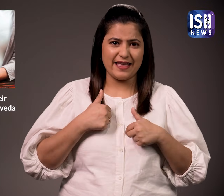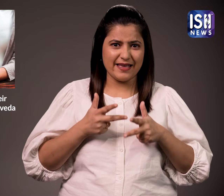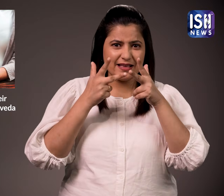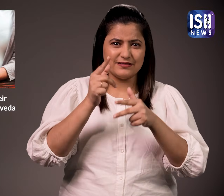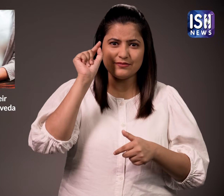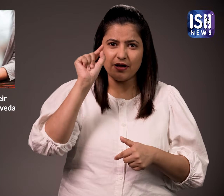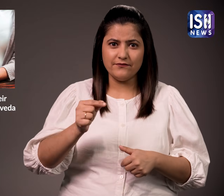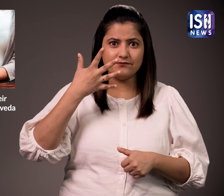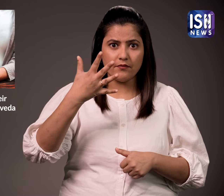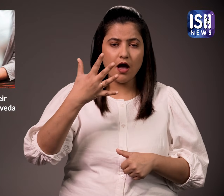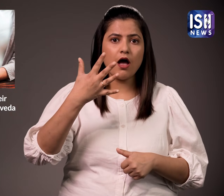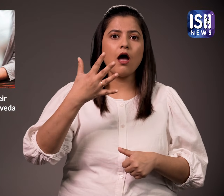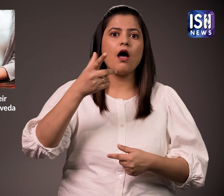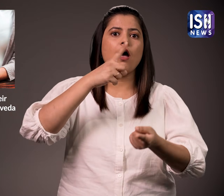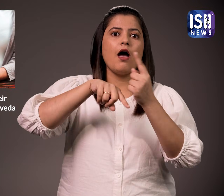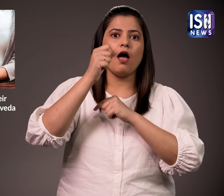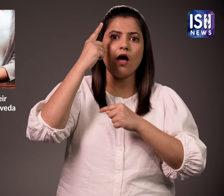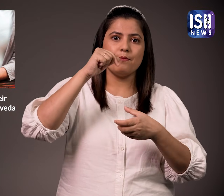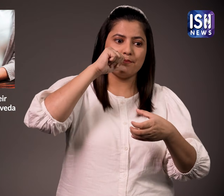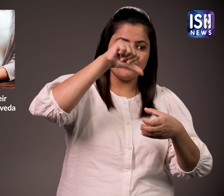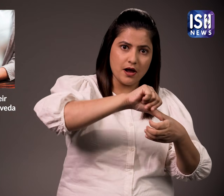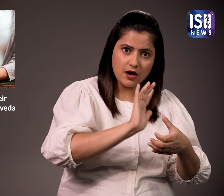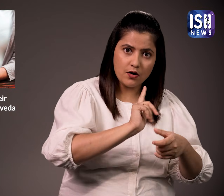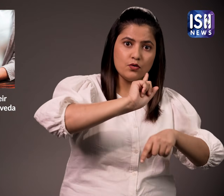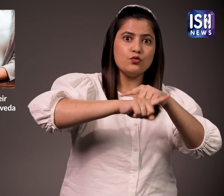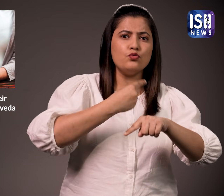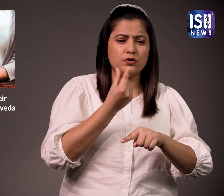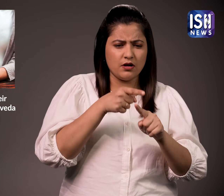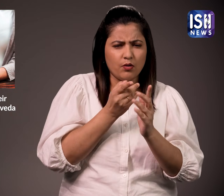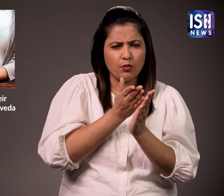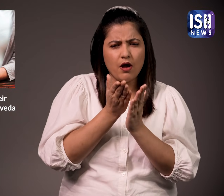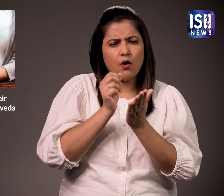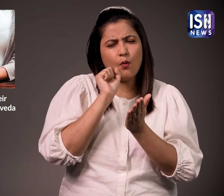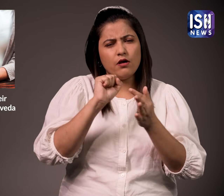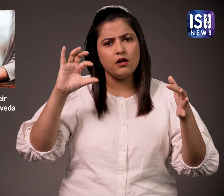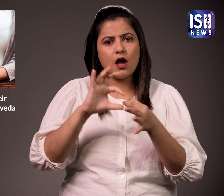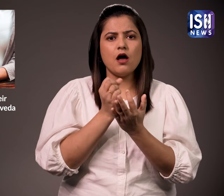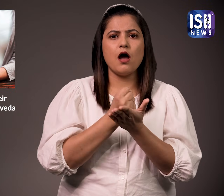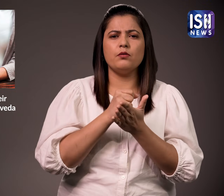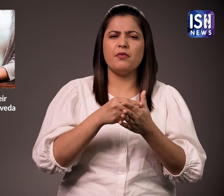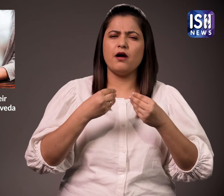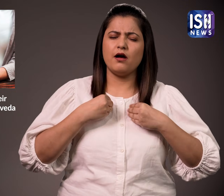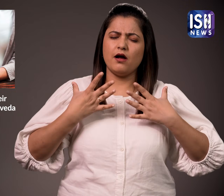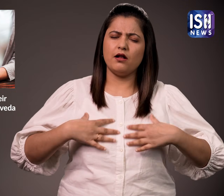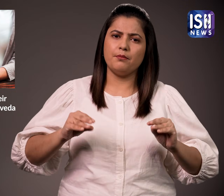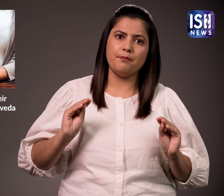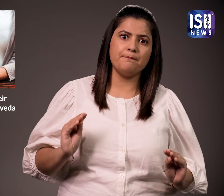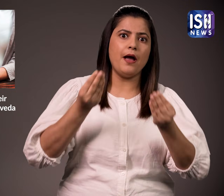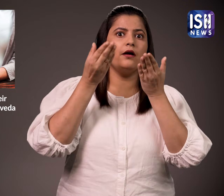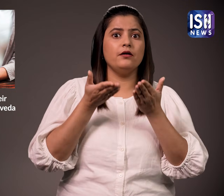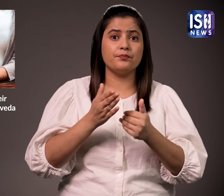We discussed 5 types of infused water. You can also try other types to remain healthy.